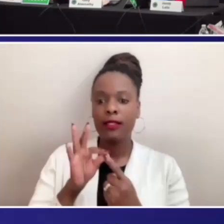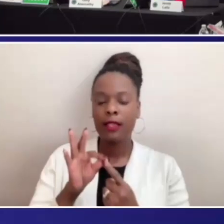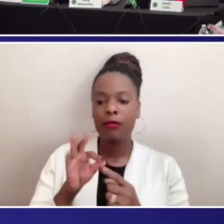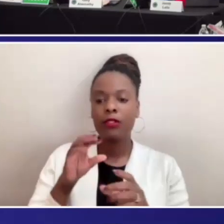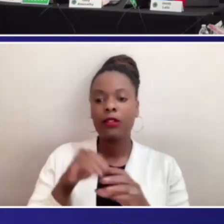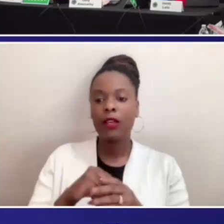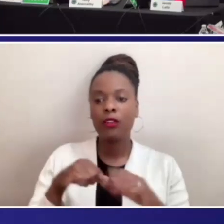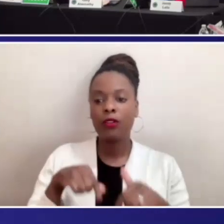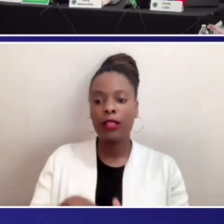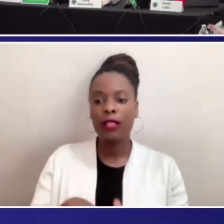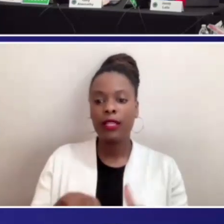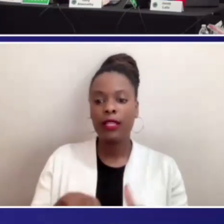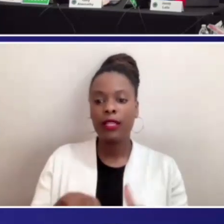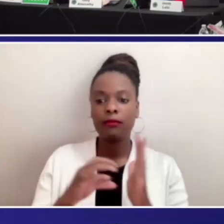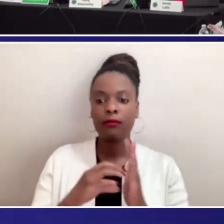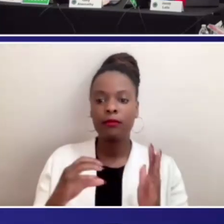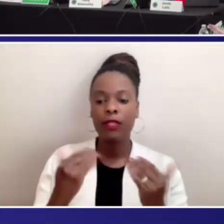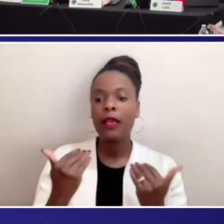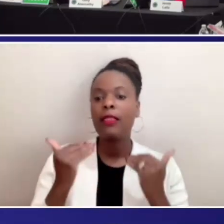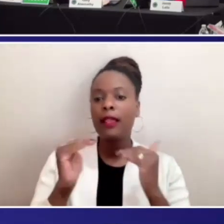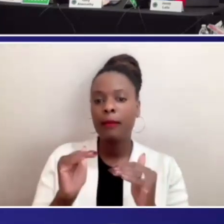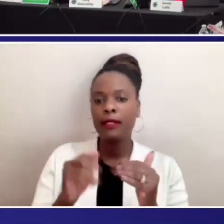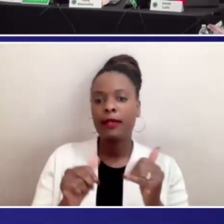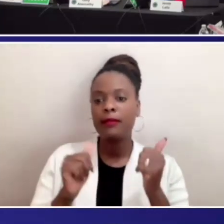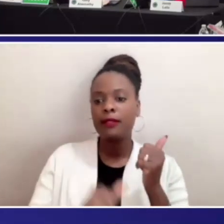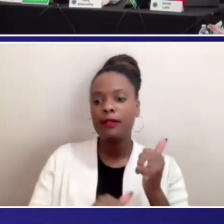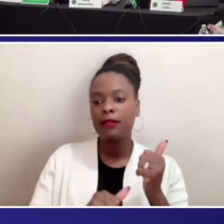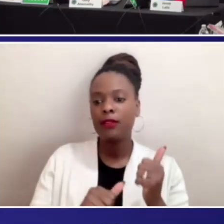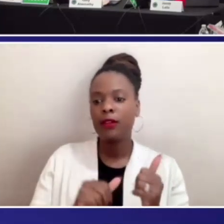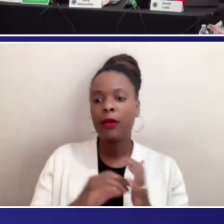the limitations under paragraph (b)(2) Romanette four capital A shall apply.